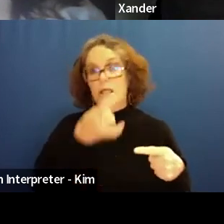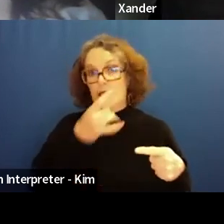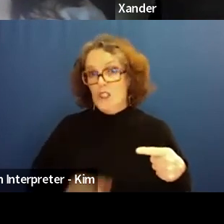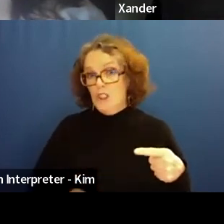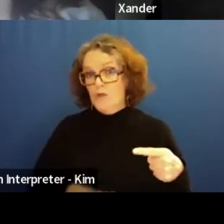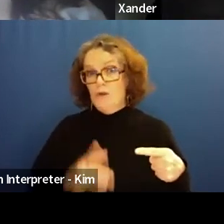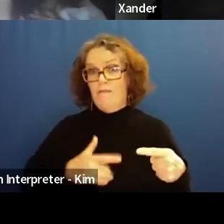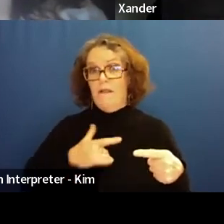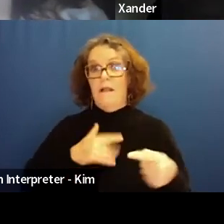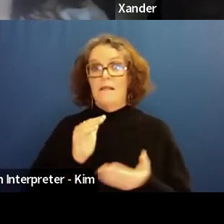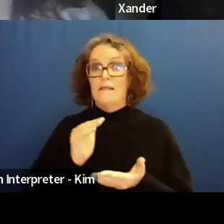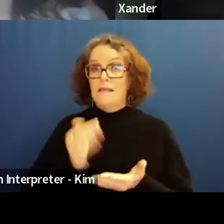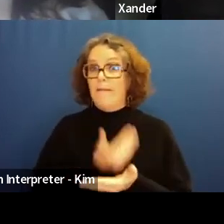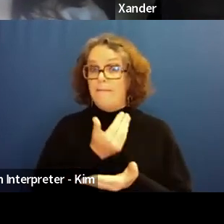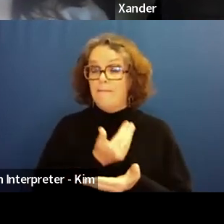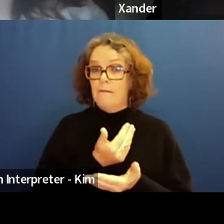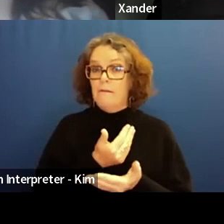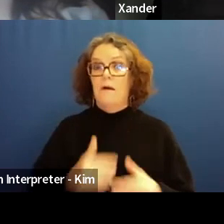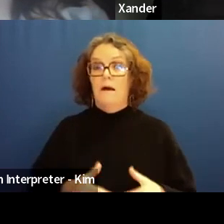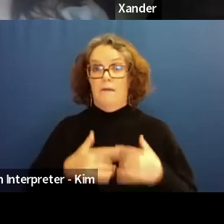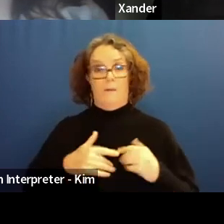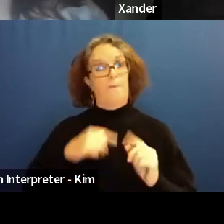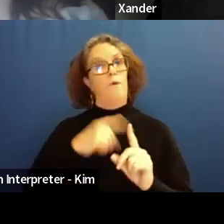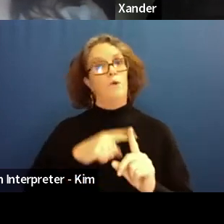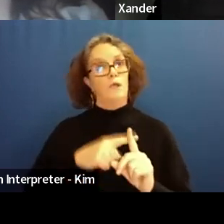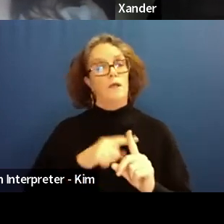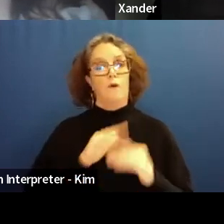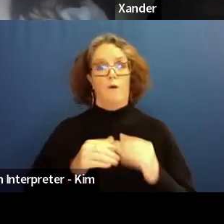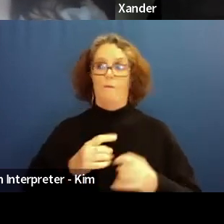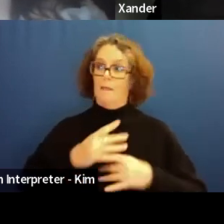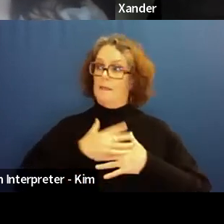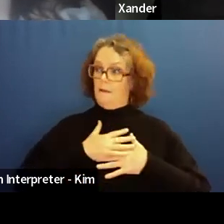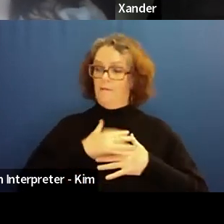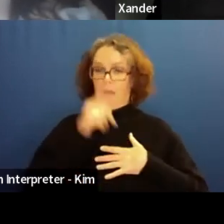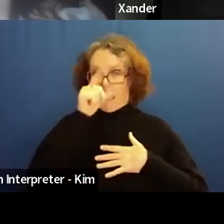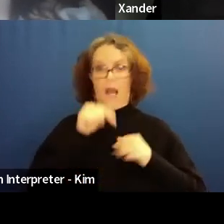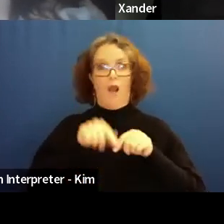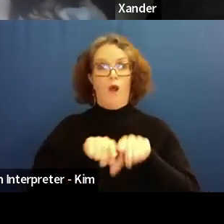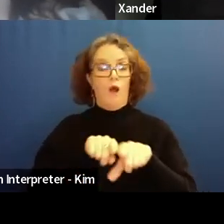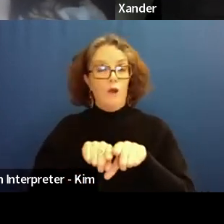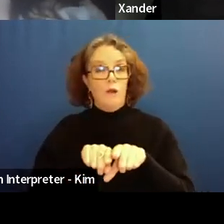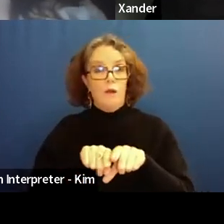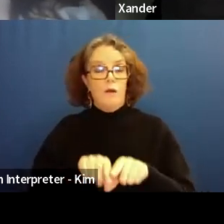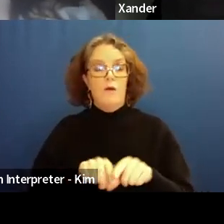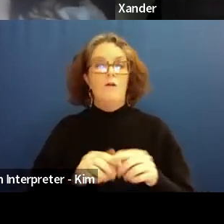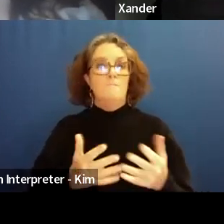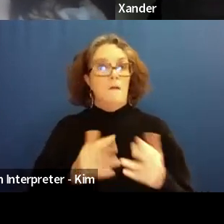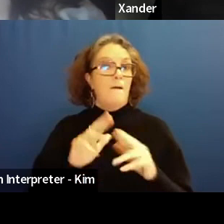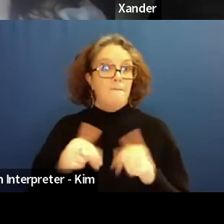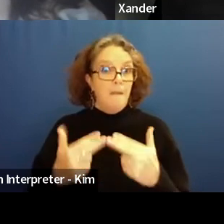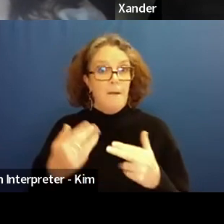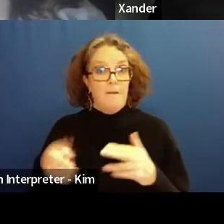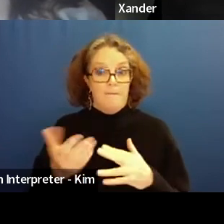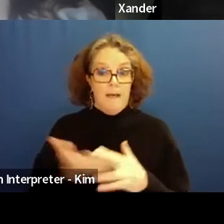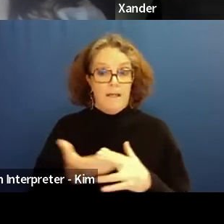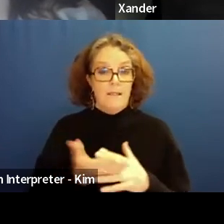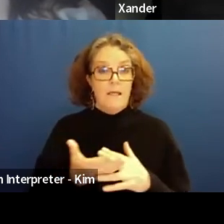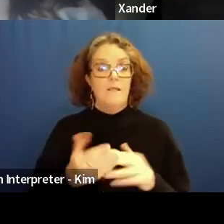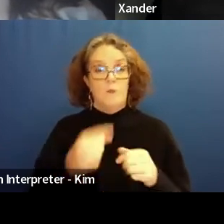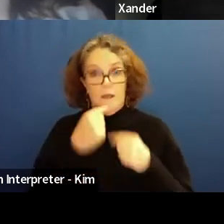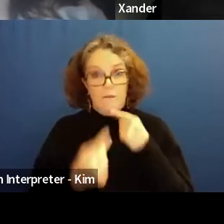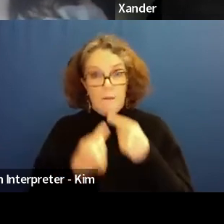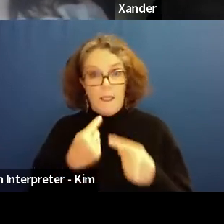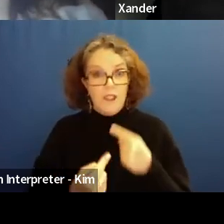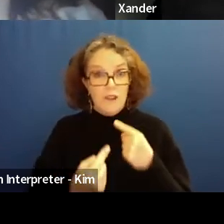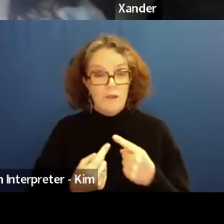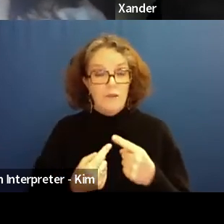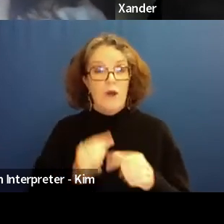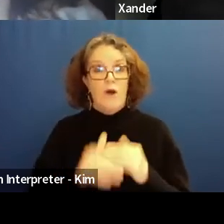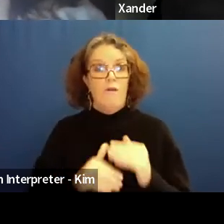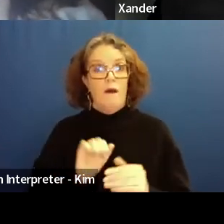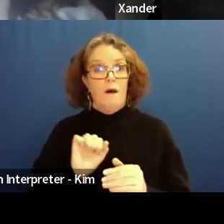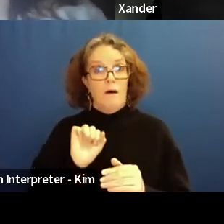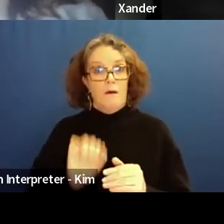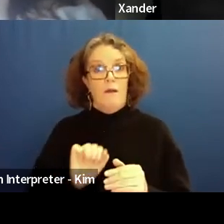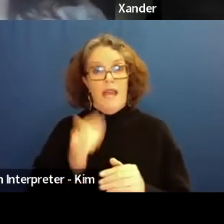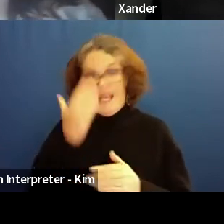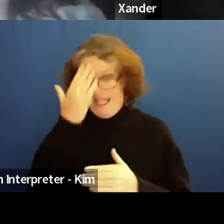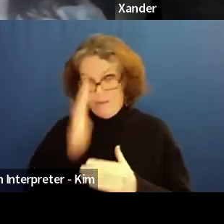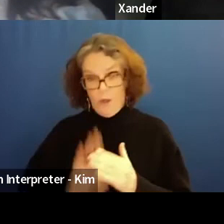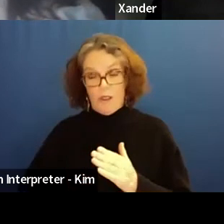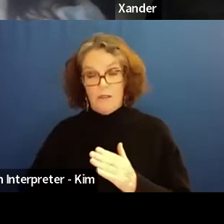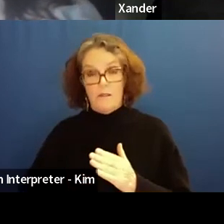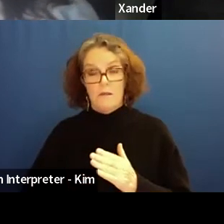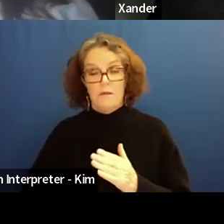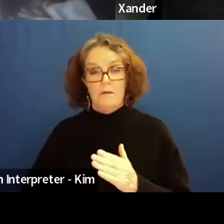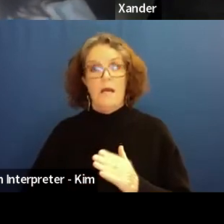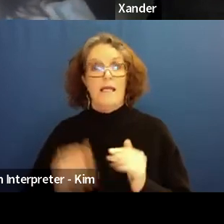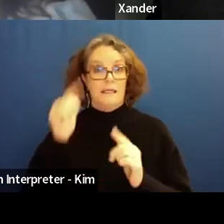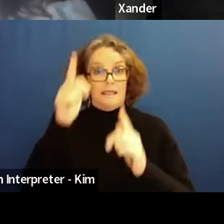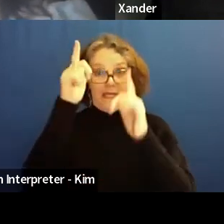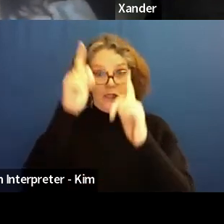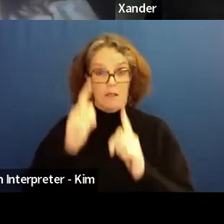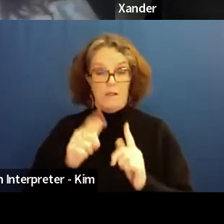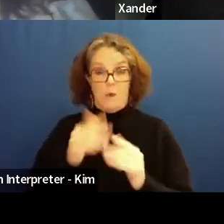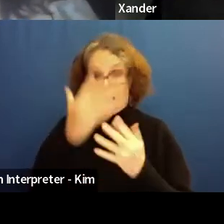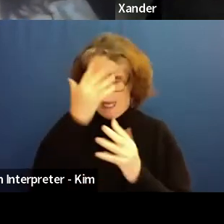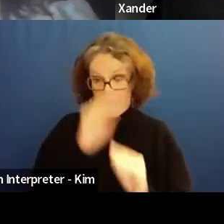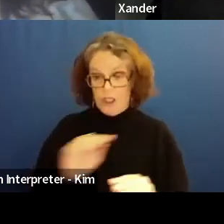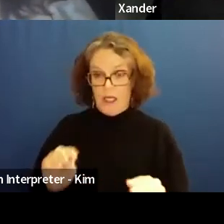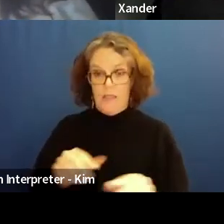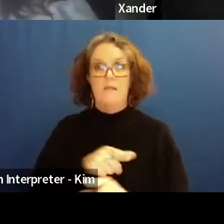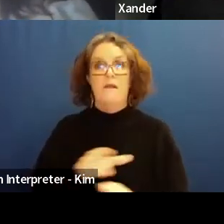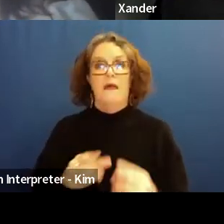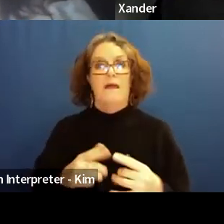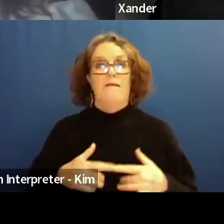And they feel positive about themselves as learners, things like that families have access to information about their particular experience and educators, feel prepared and competent, as well.